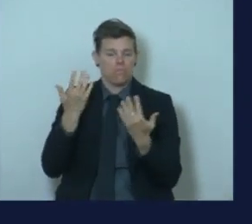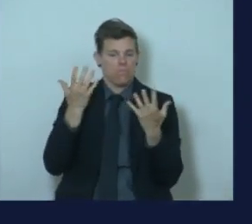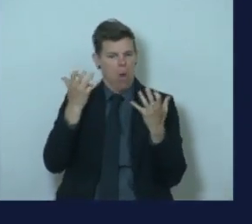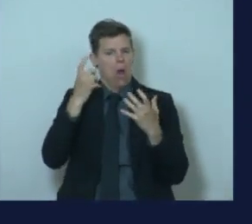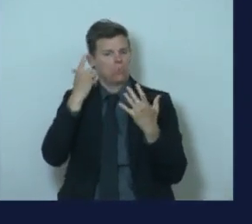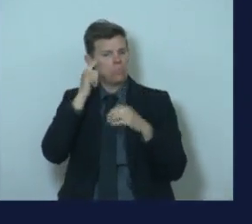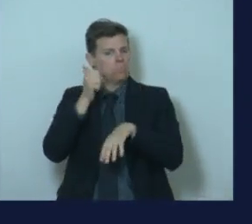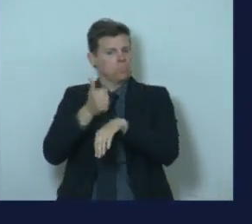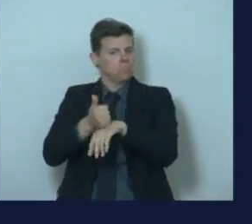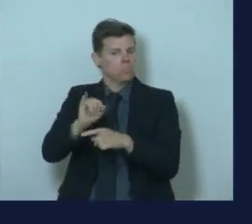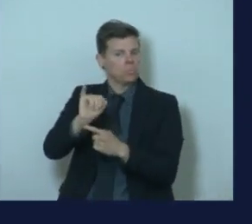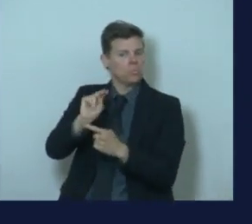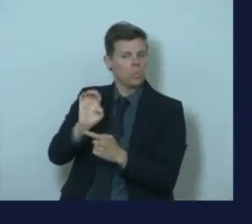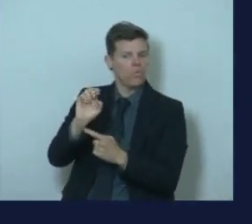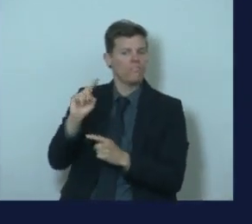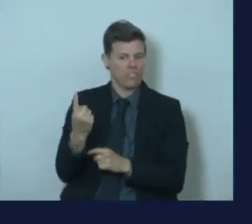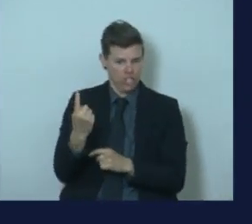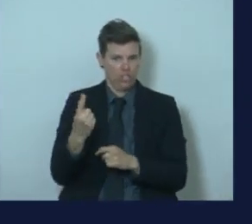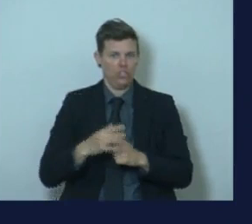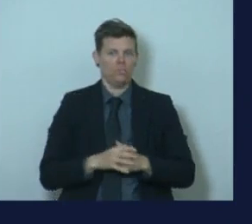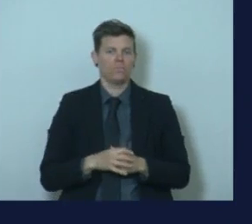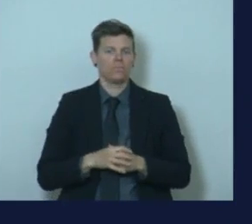RESTAURANTS, SALONS, GYMS, MALLS AND OTHER 6 C1